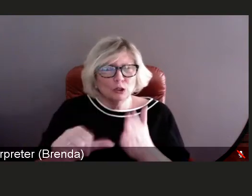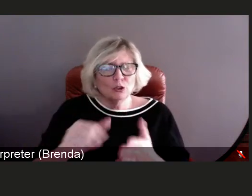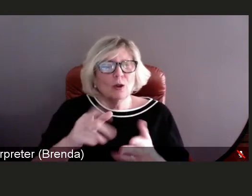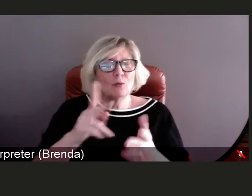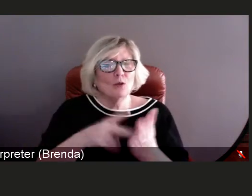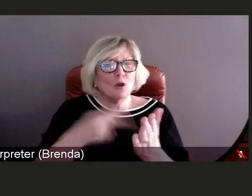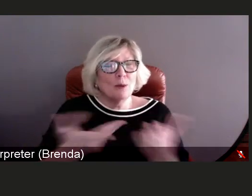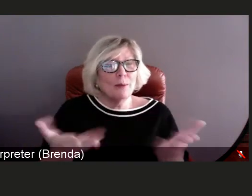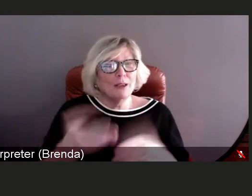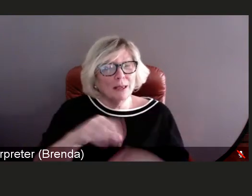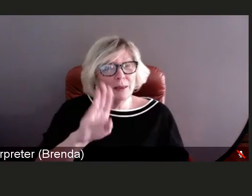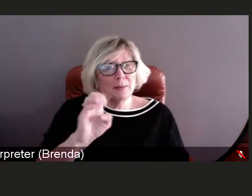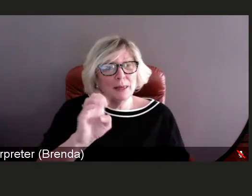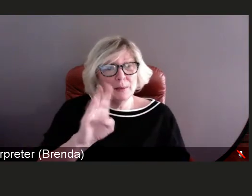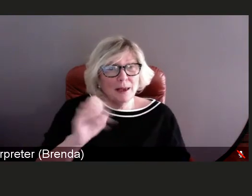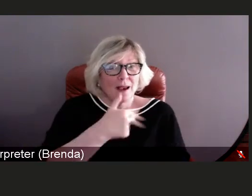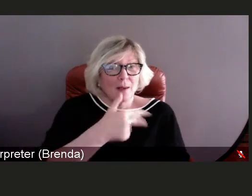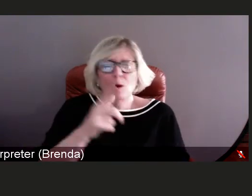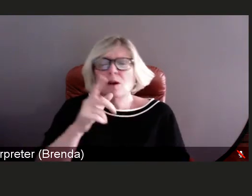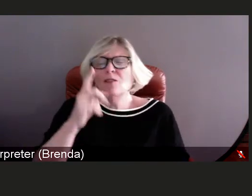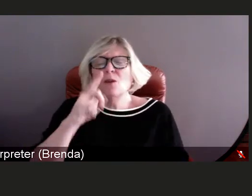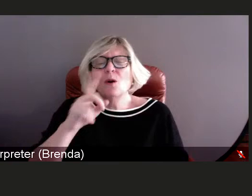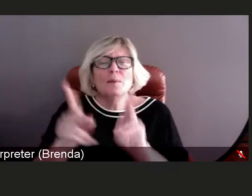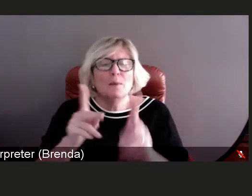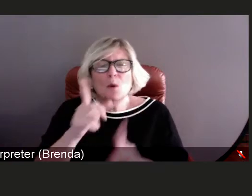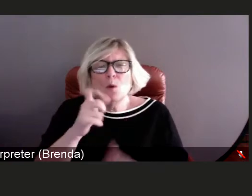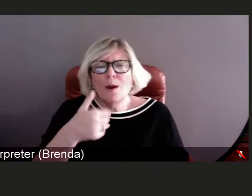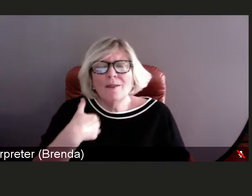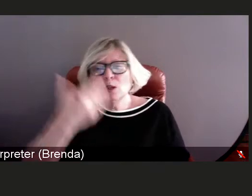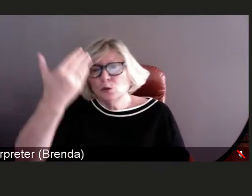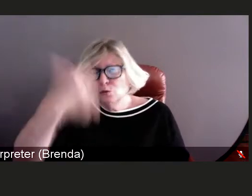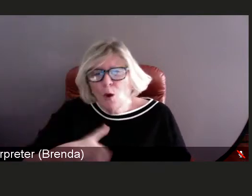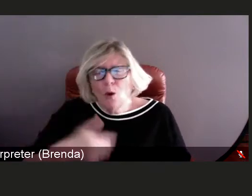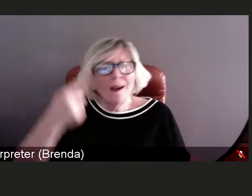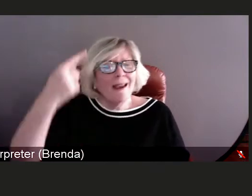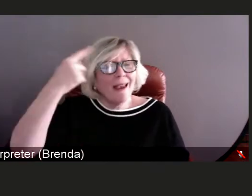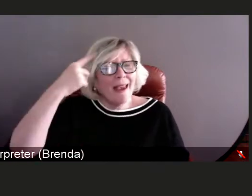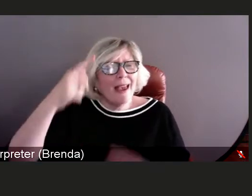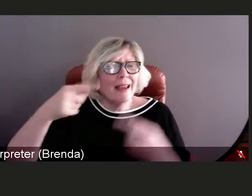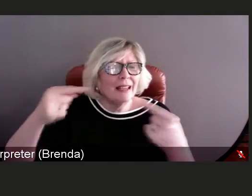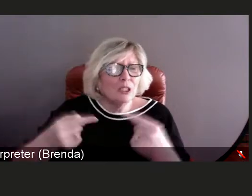so that people who have head injuries or strokes or other kinds of things don't necessarily